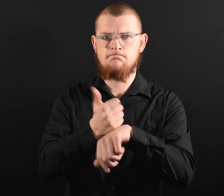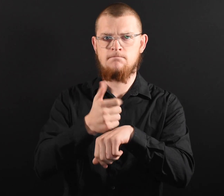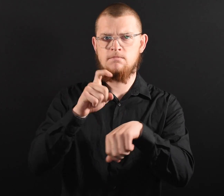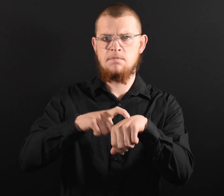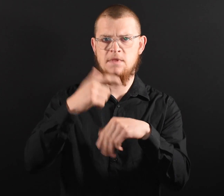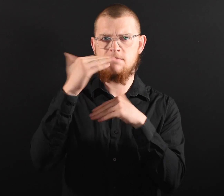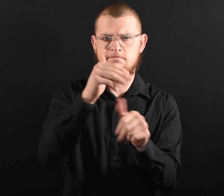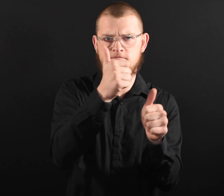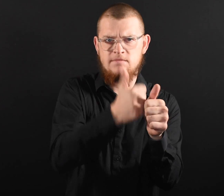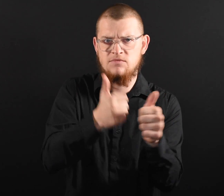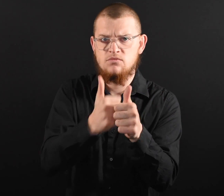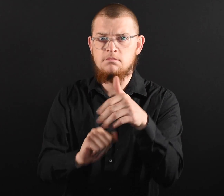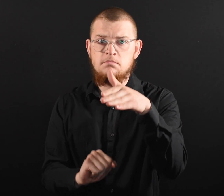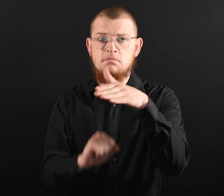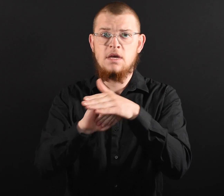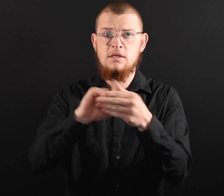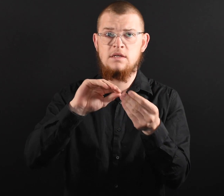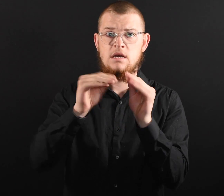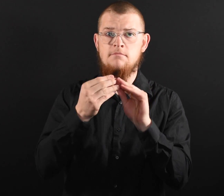maintaining capacity limits ●